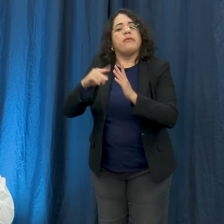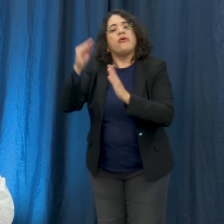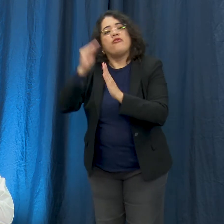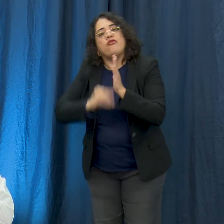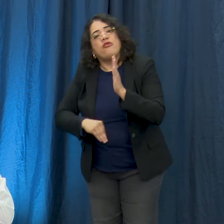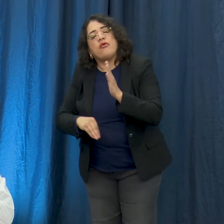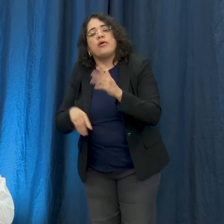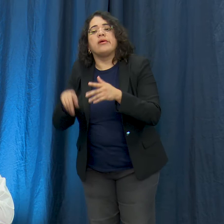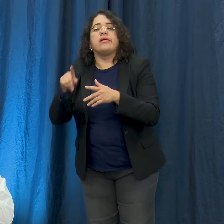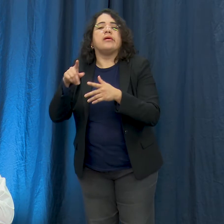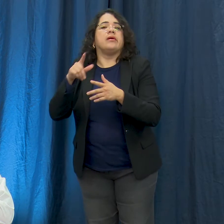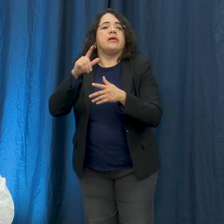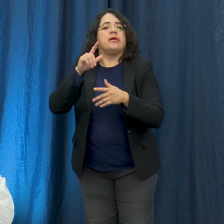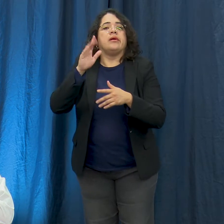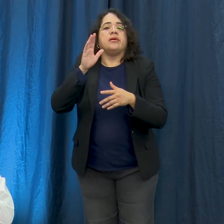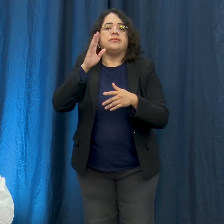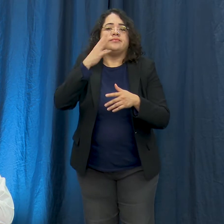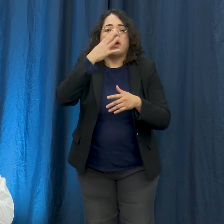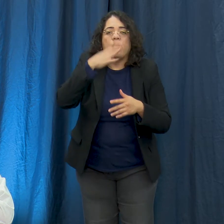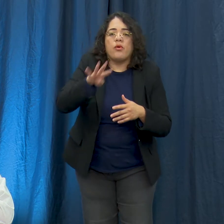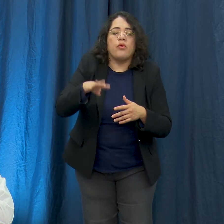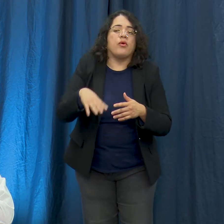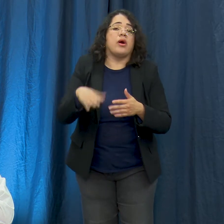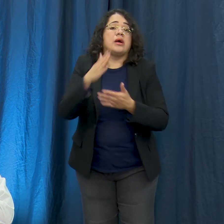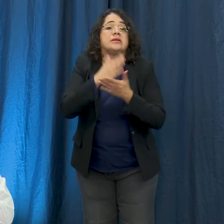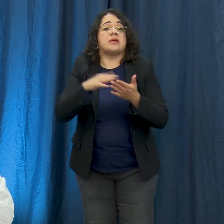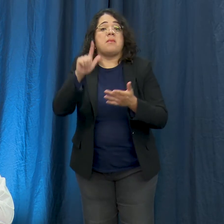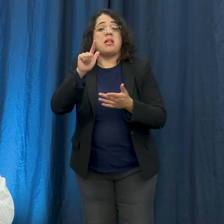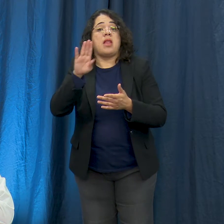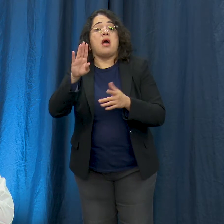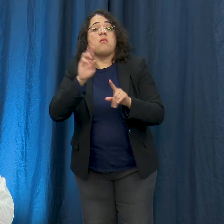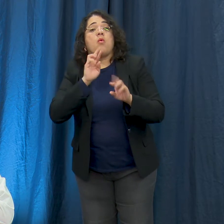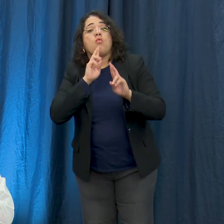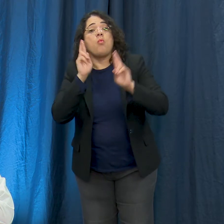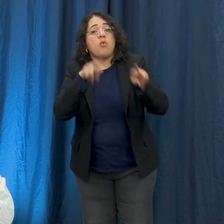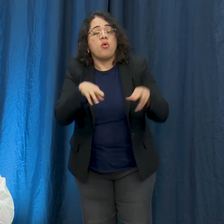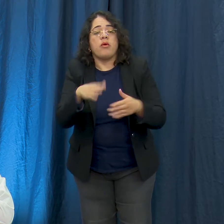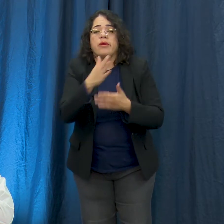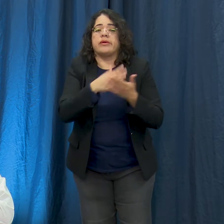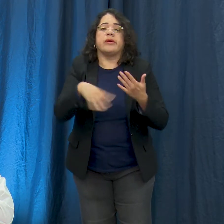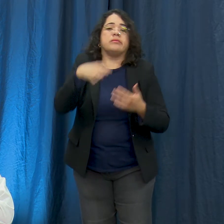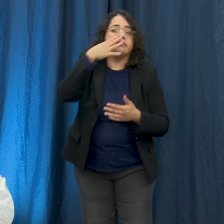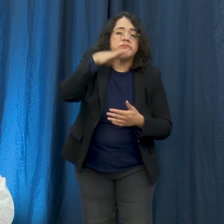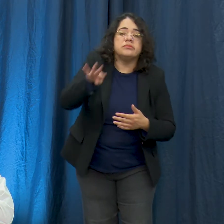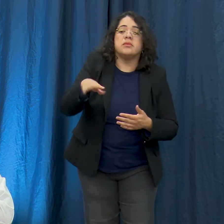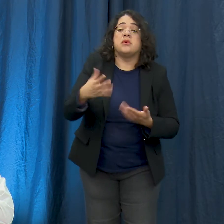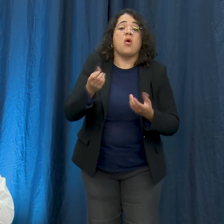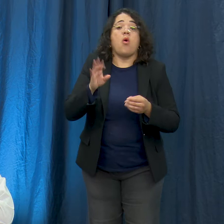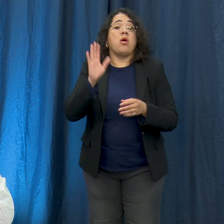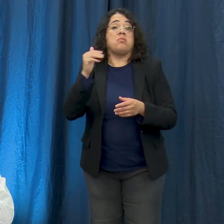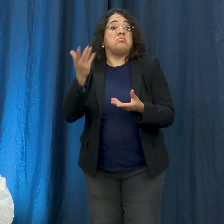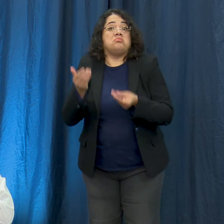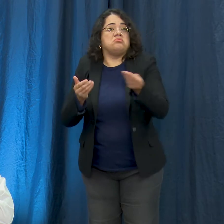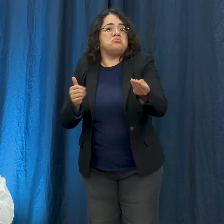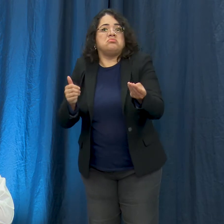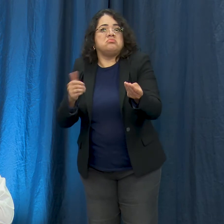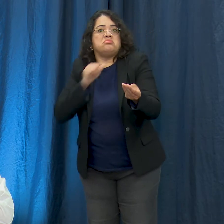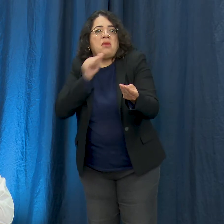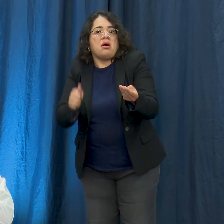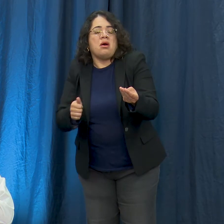laboratories report directly, some don't, so the emphasis really right now is just